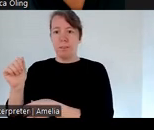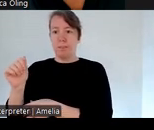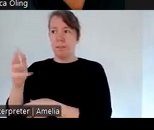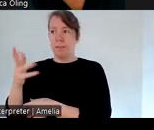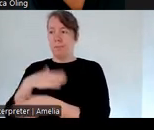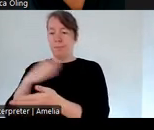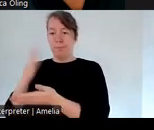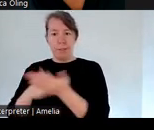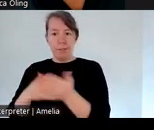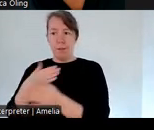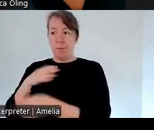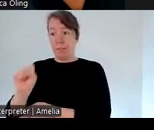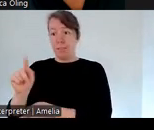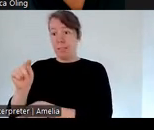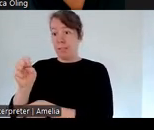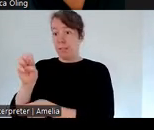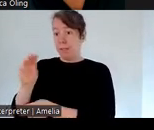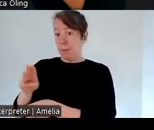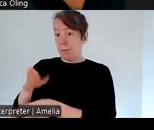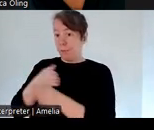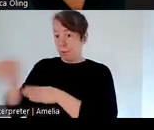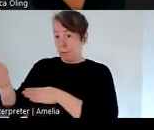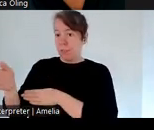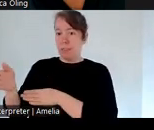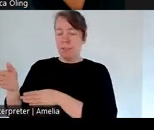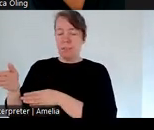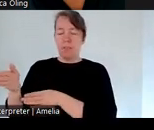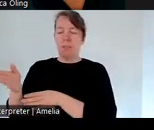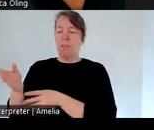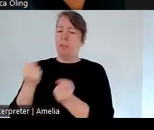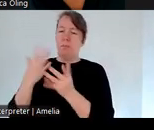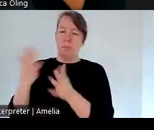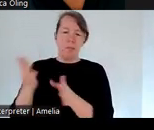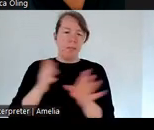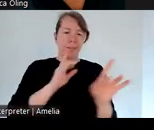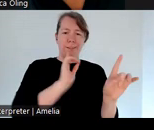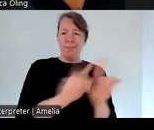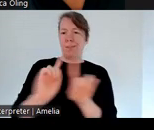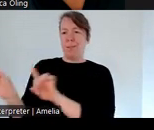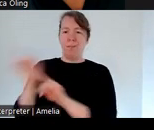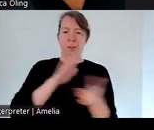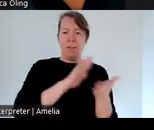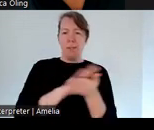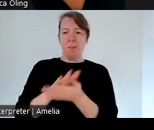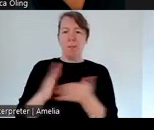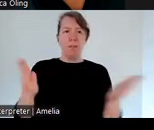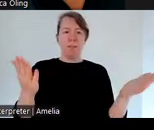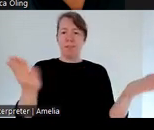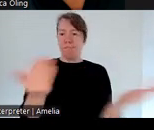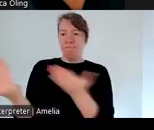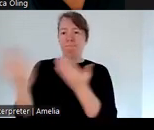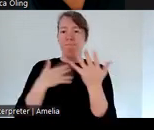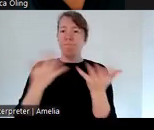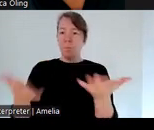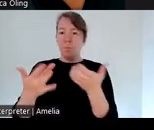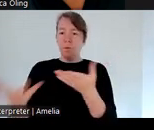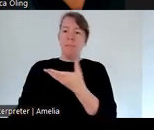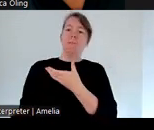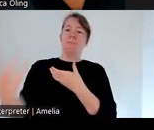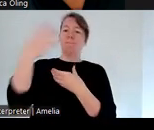And we had representatives from lots of different types of campuses, um, that we wanted to find and recruit to this team.